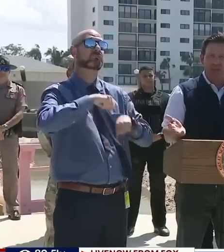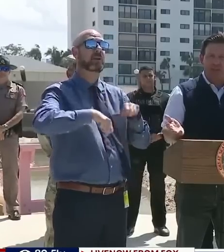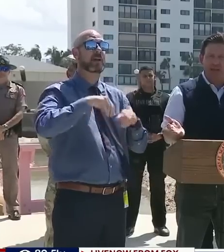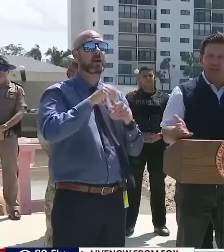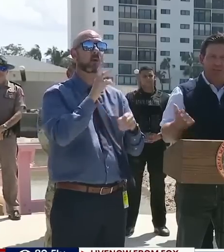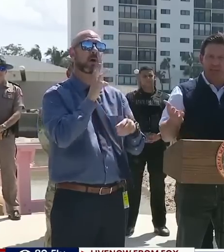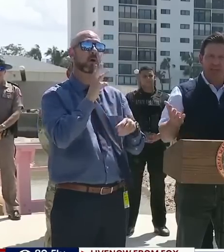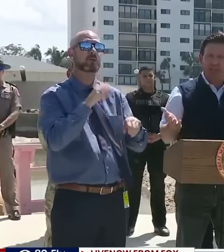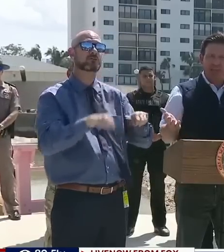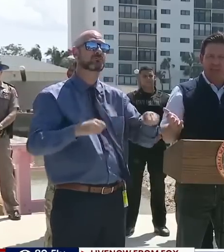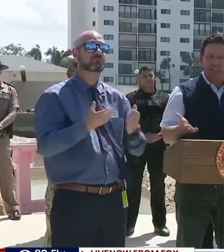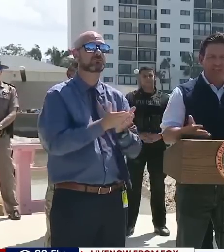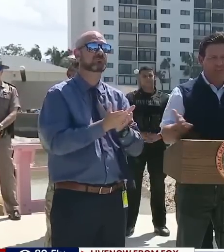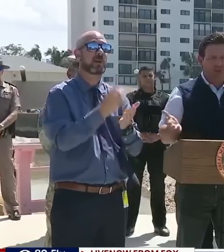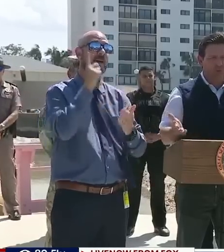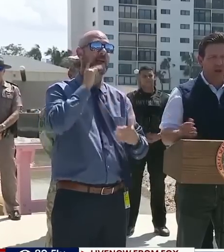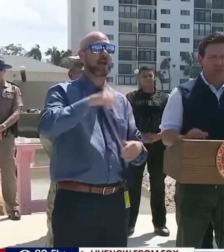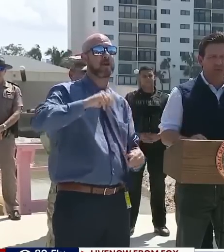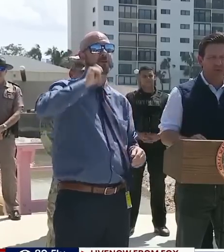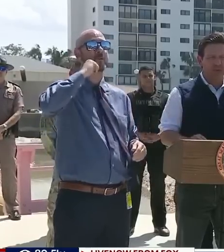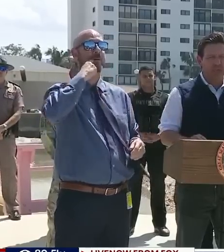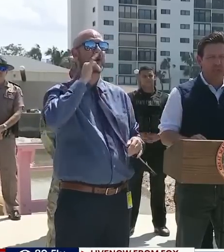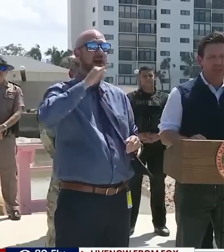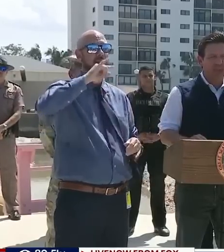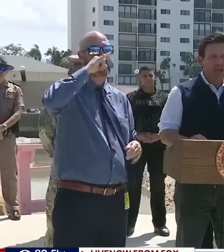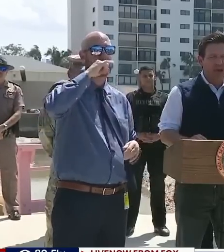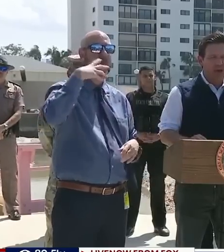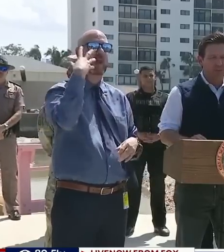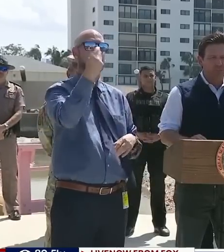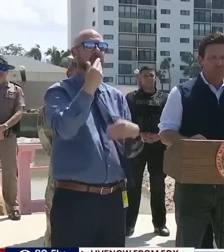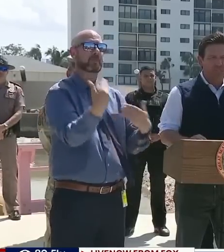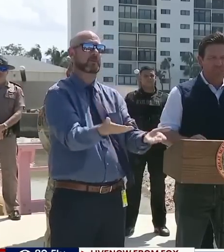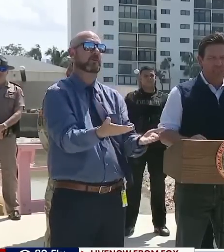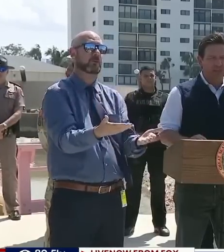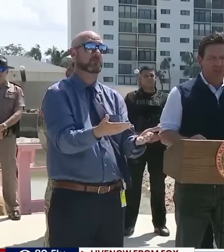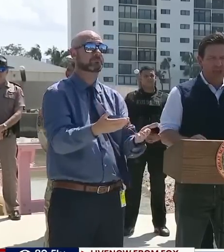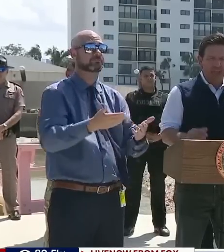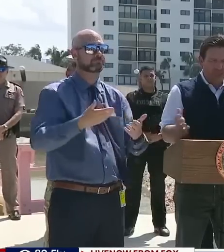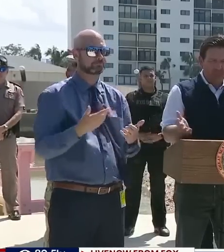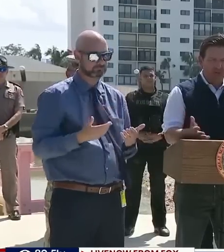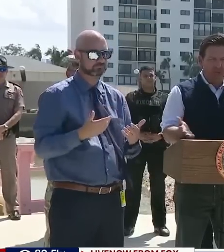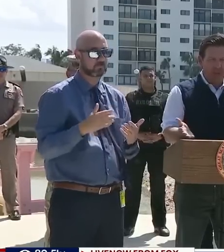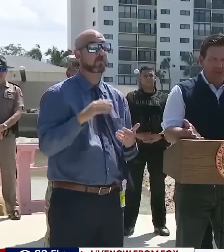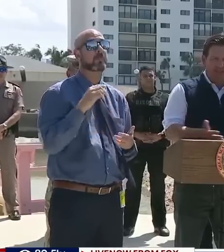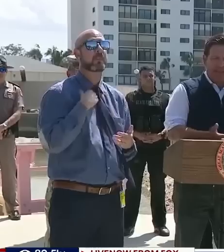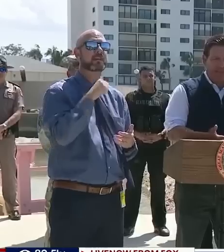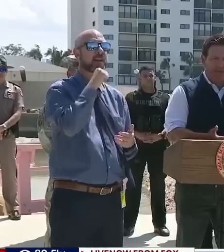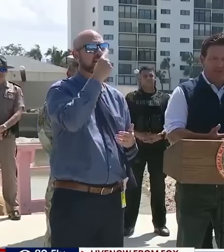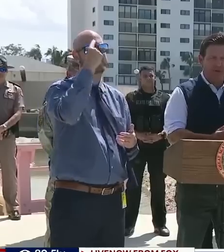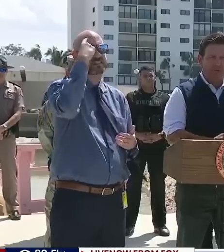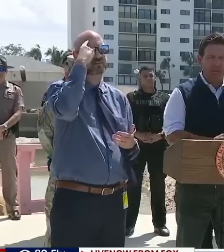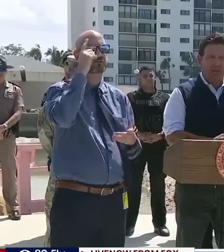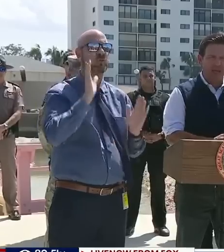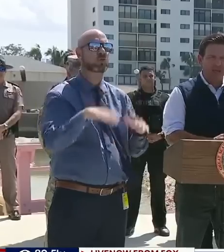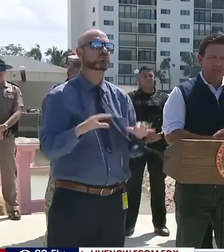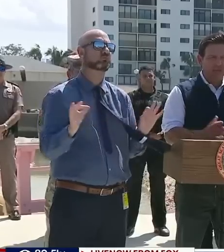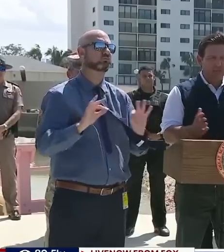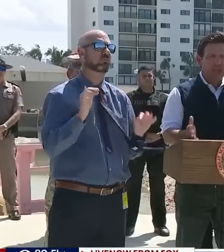remember. you know, I'm then we were paddling in the in the uh, in the streets. We thought that that was like, as kids,